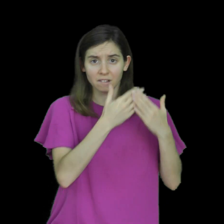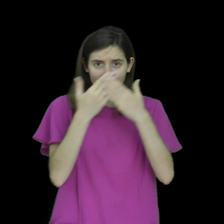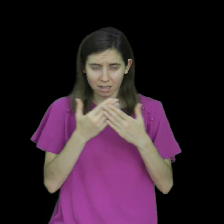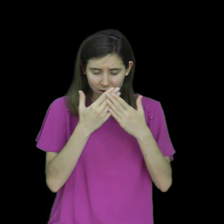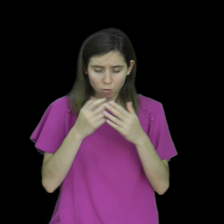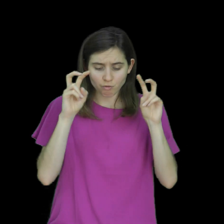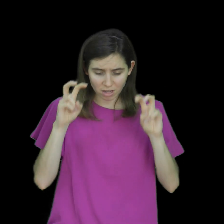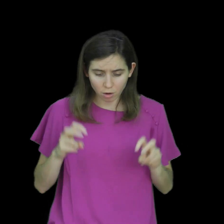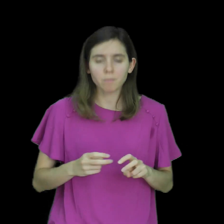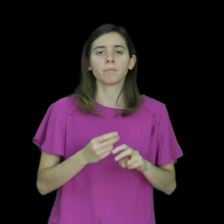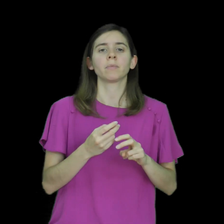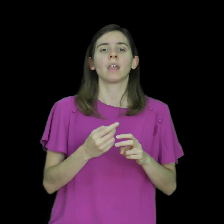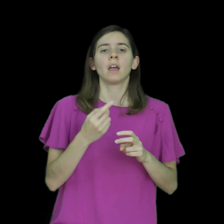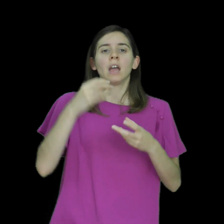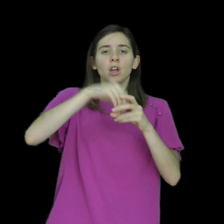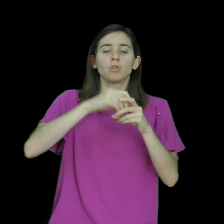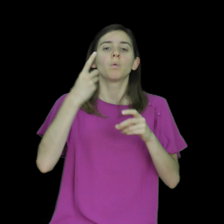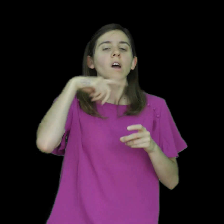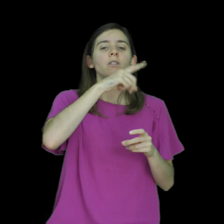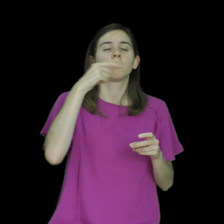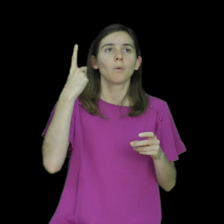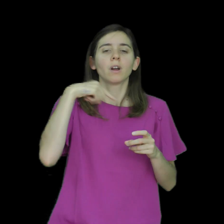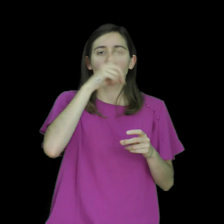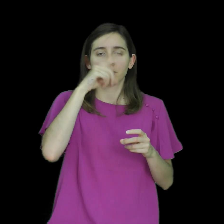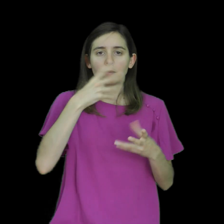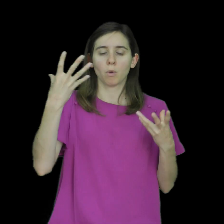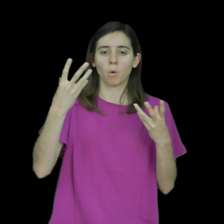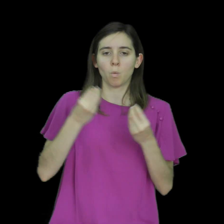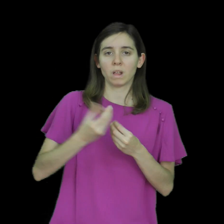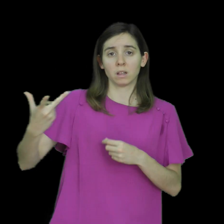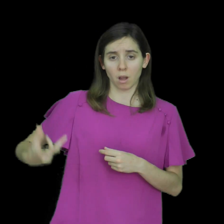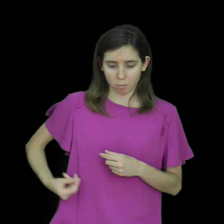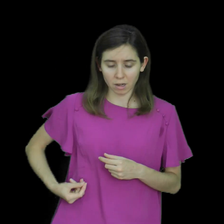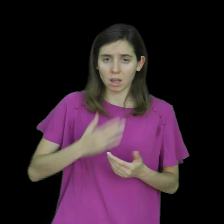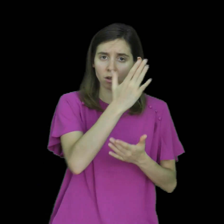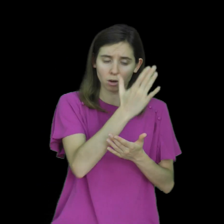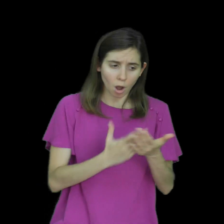diabetes. Half were assigned to follow the diet recommended by the American